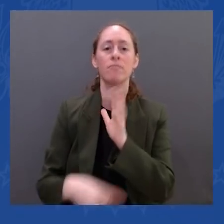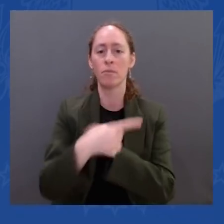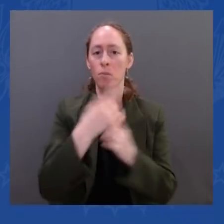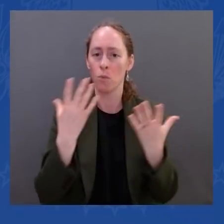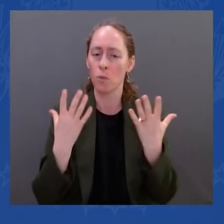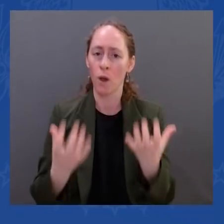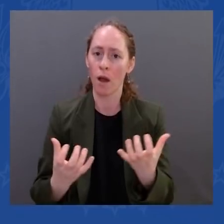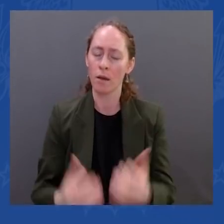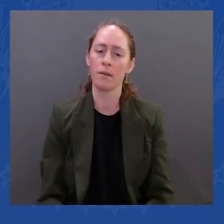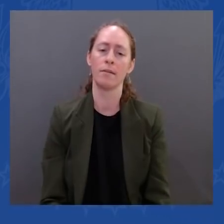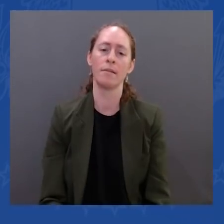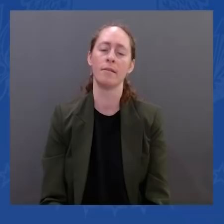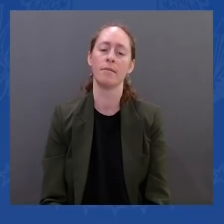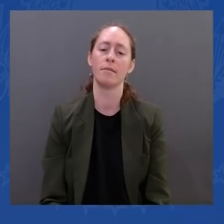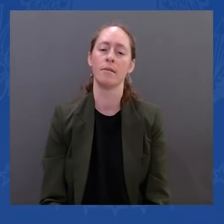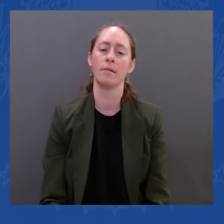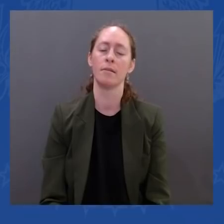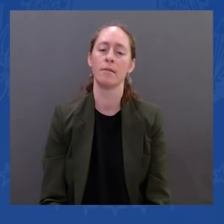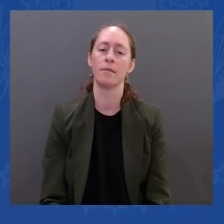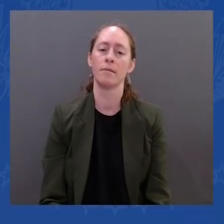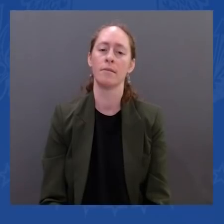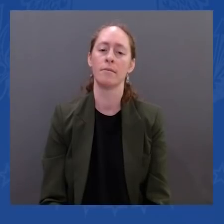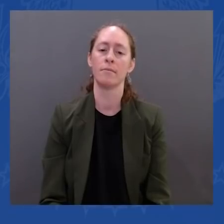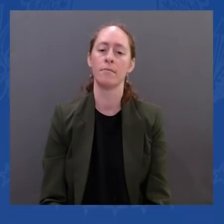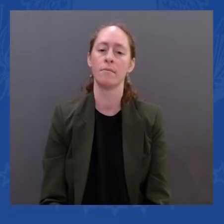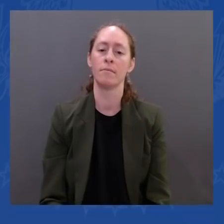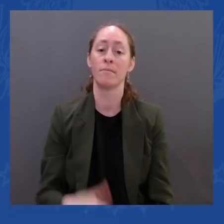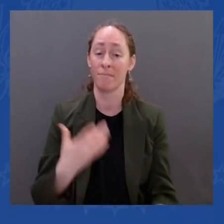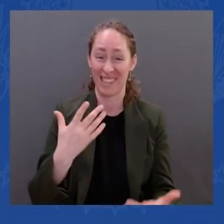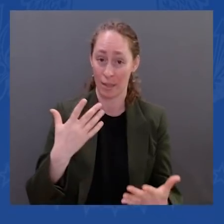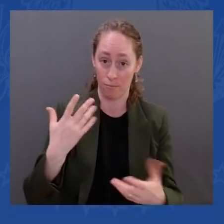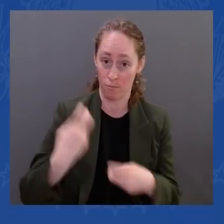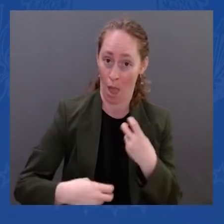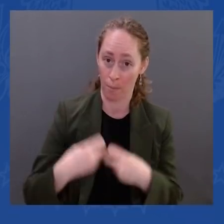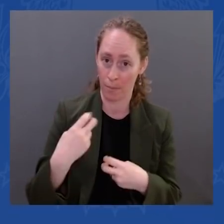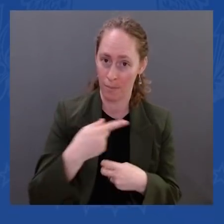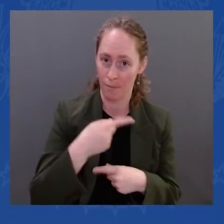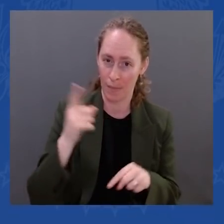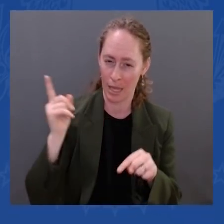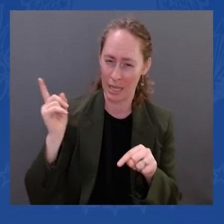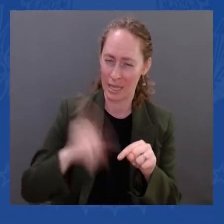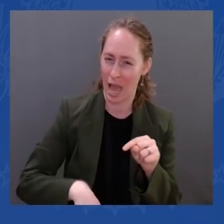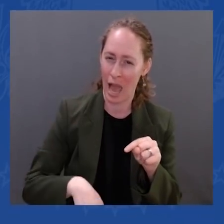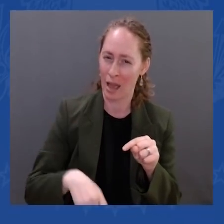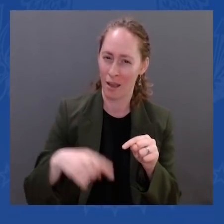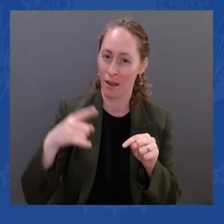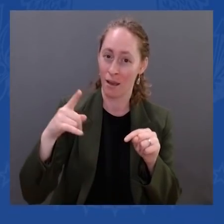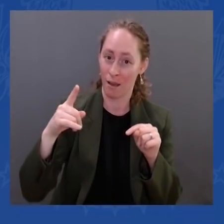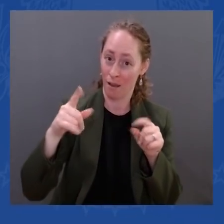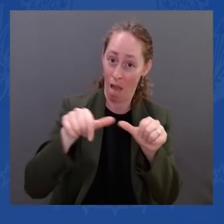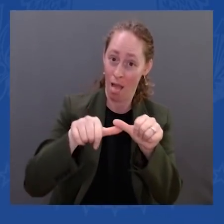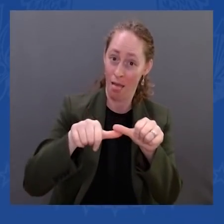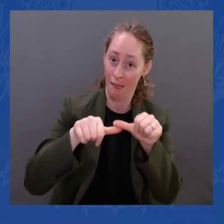And the reason I bother to mention that is: He has to pay and Russia has to pay a long-term price for that,